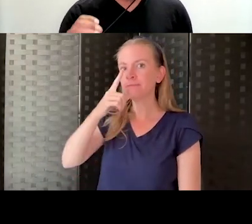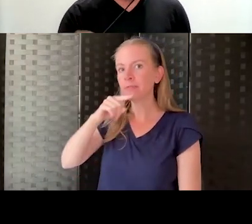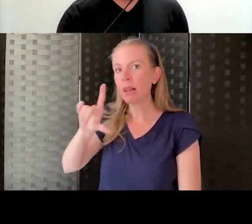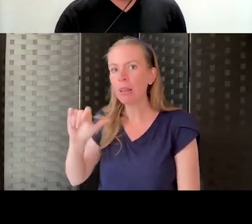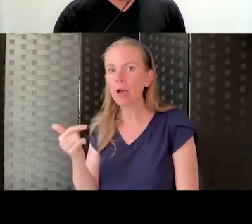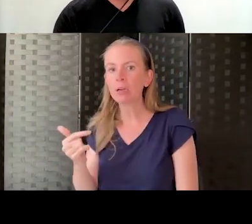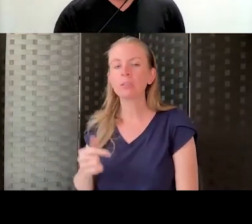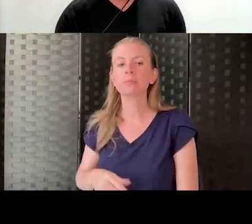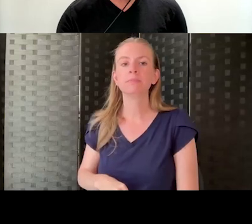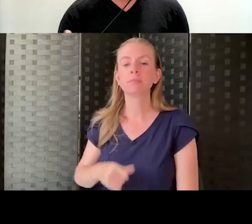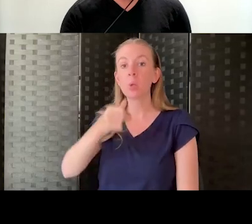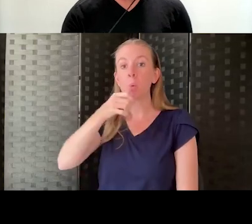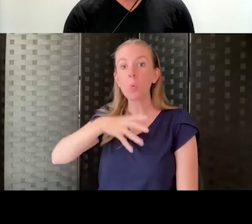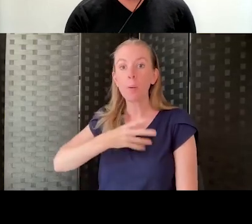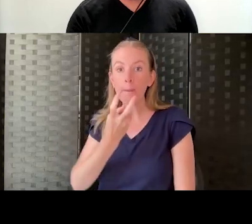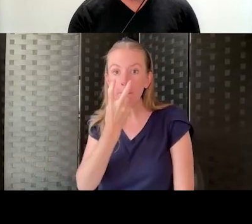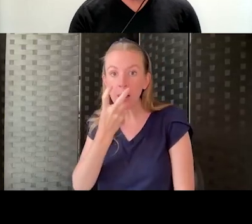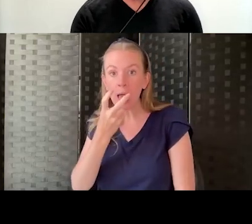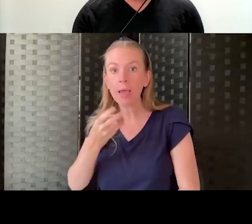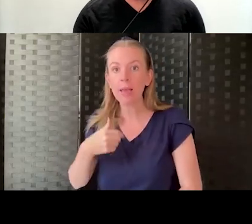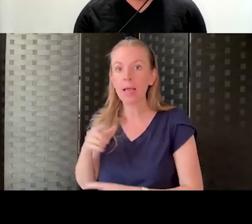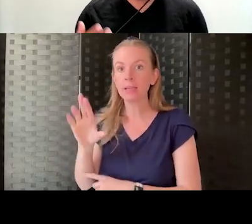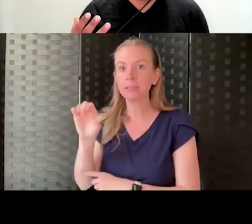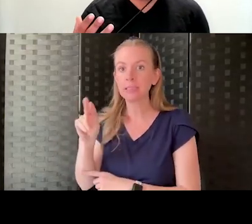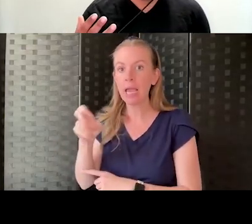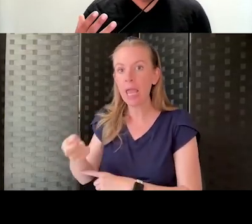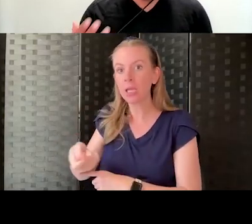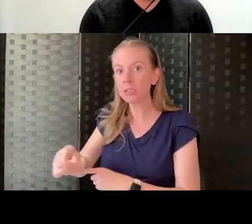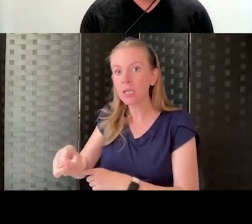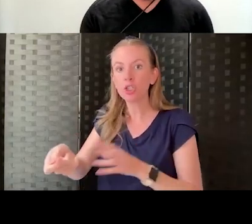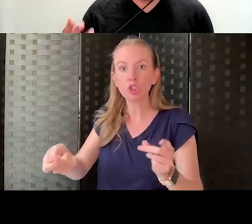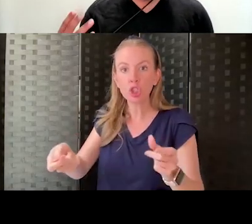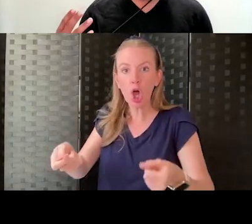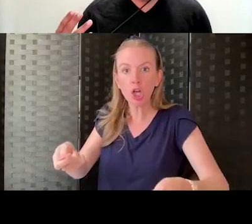the woman who is blind and she's walking with her cane and her dog. Than you have the gentleman with